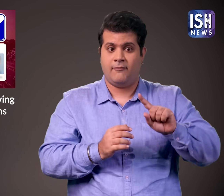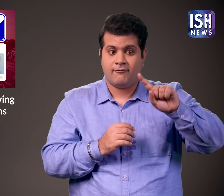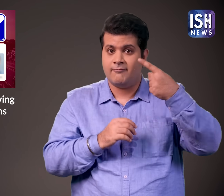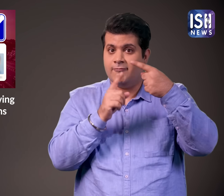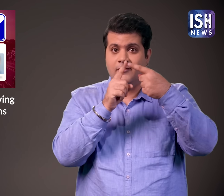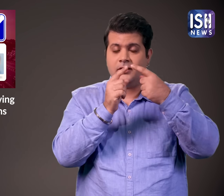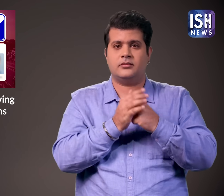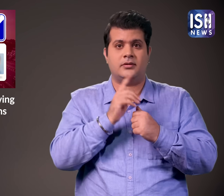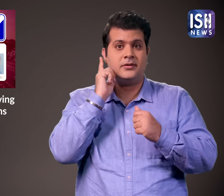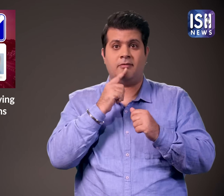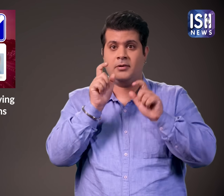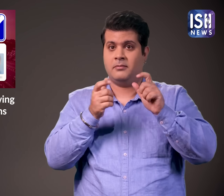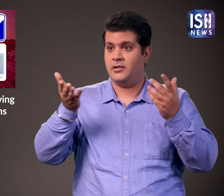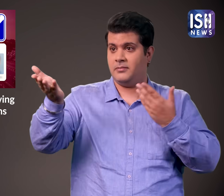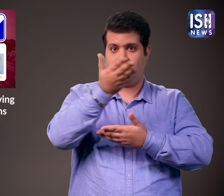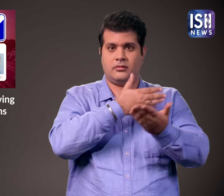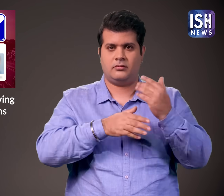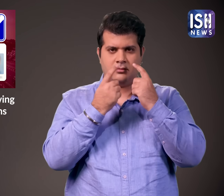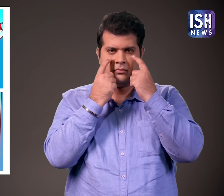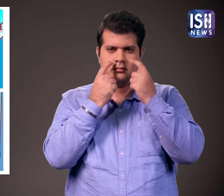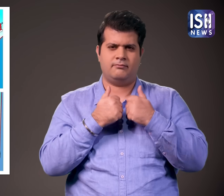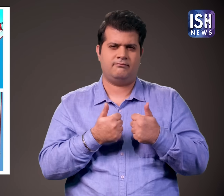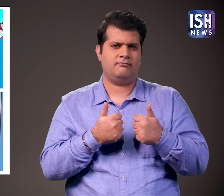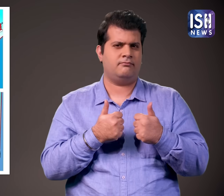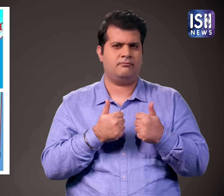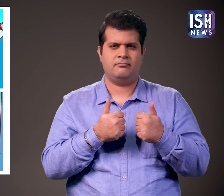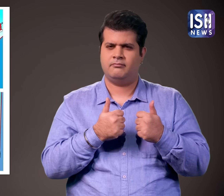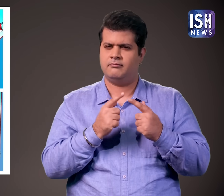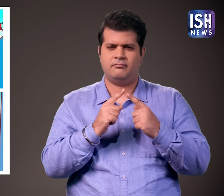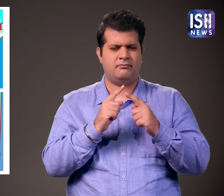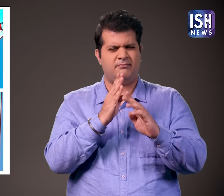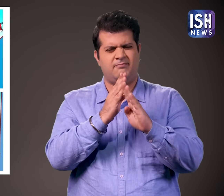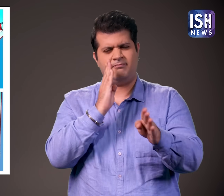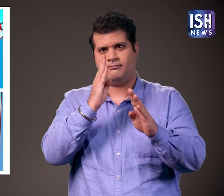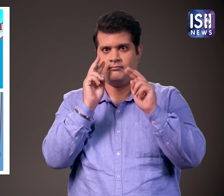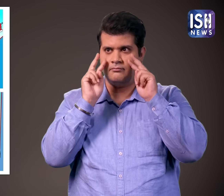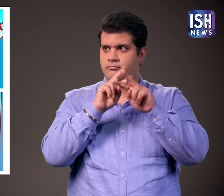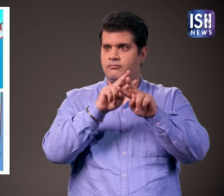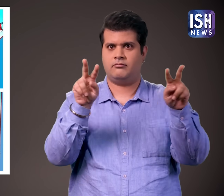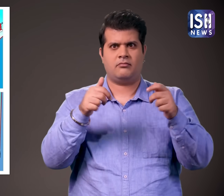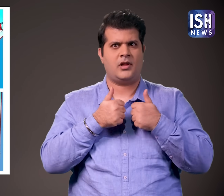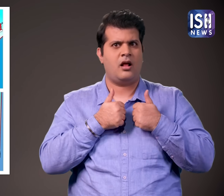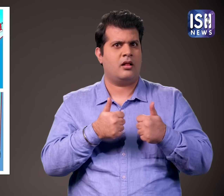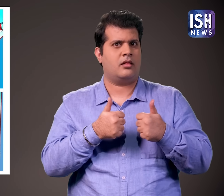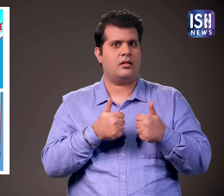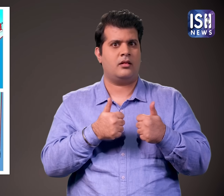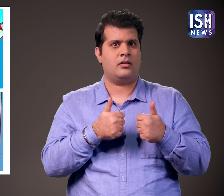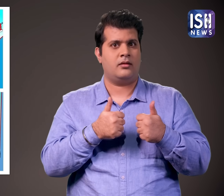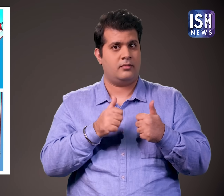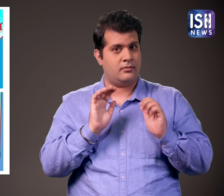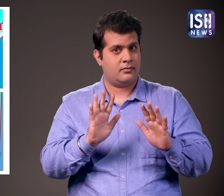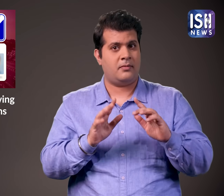1. Deaf people have good eyesight and excellent vision.